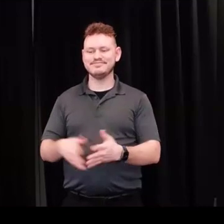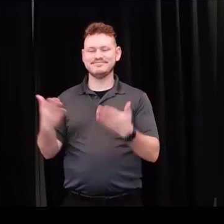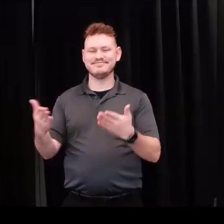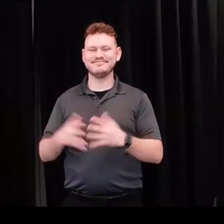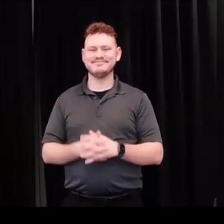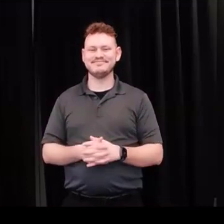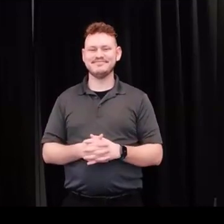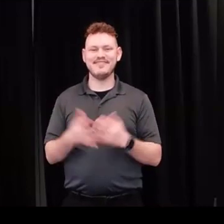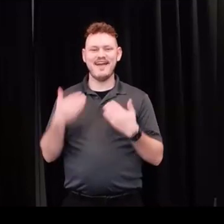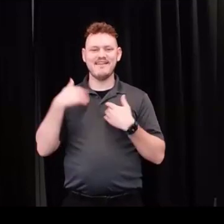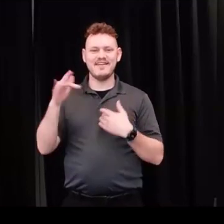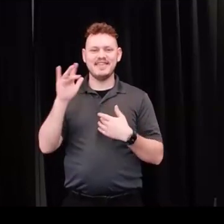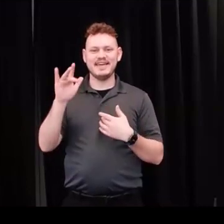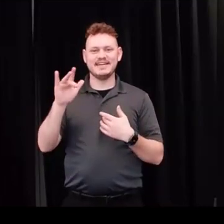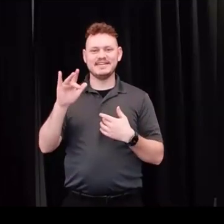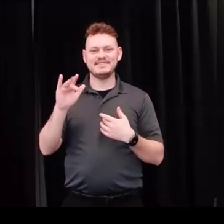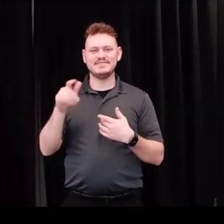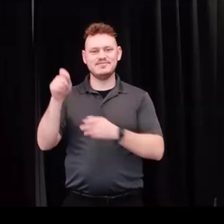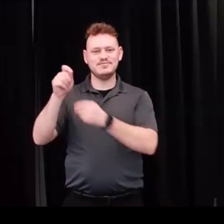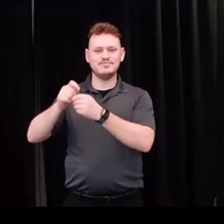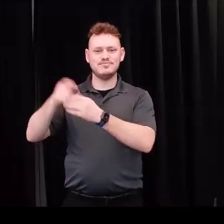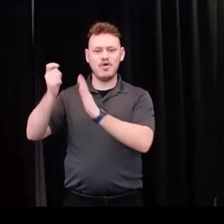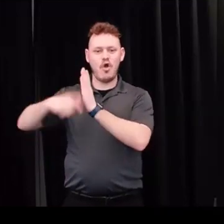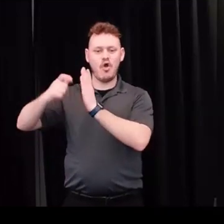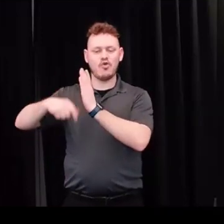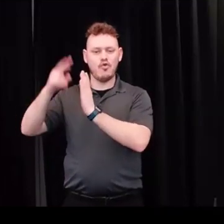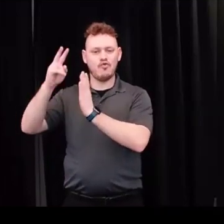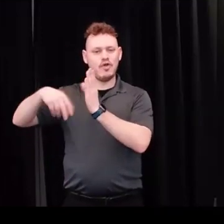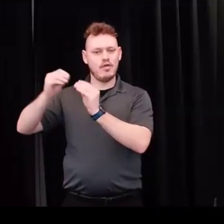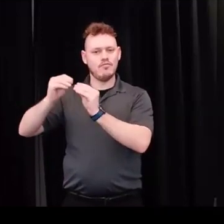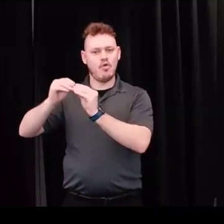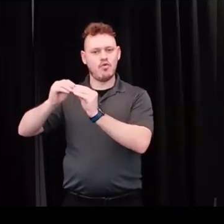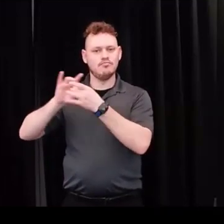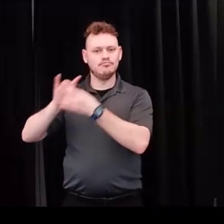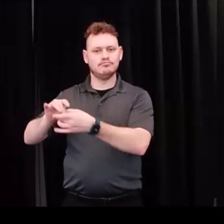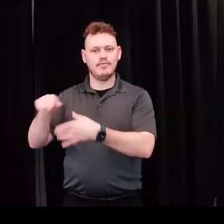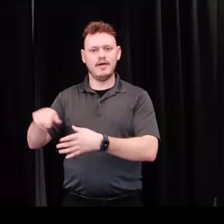there is a link to an article there so you can read further on that. So if you haven't,